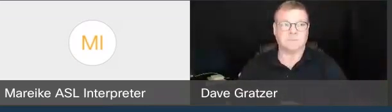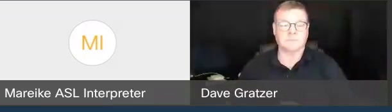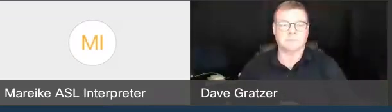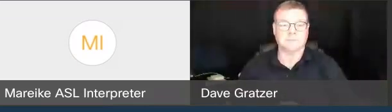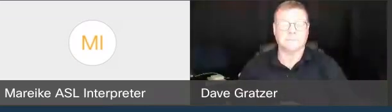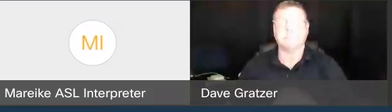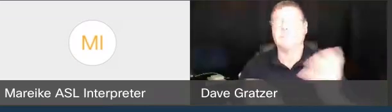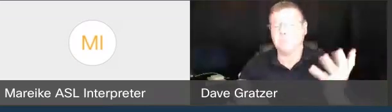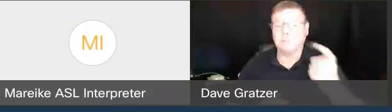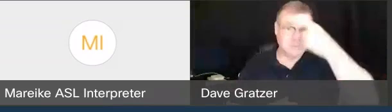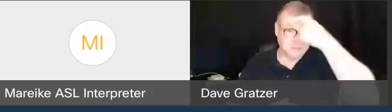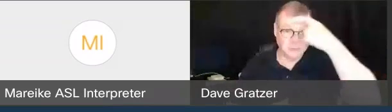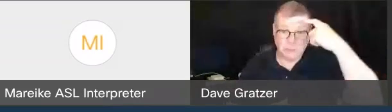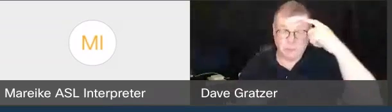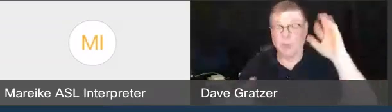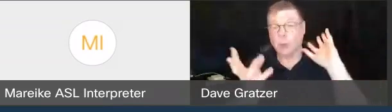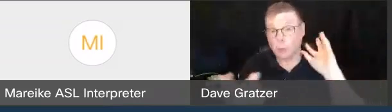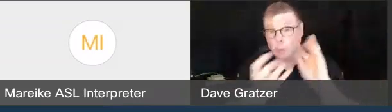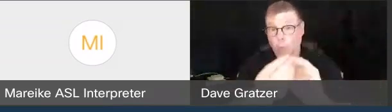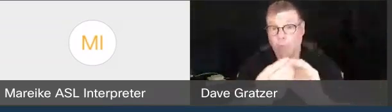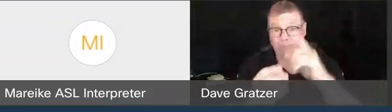And then trauma, cumulative trauma is something I've been focusing on for the